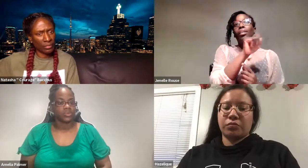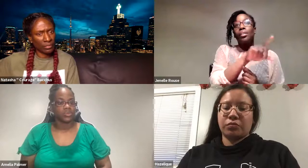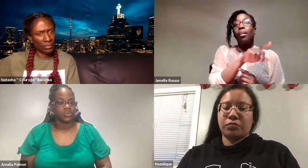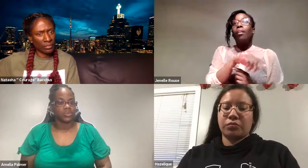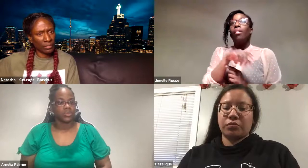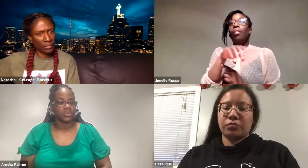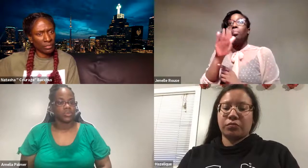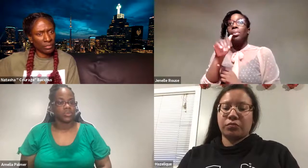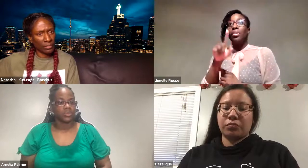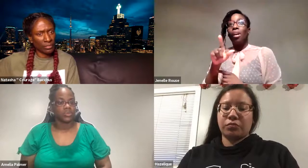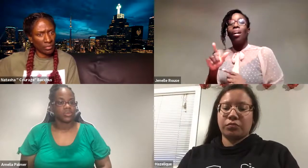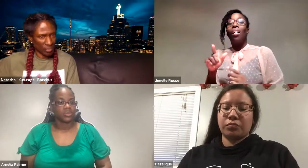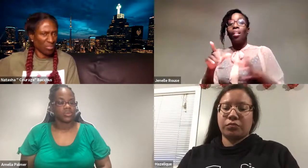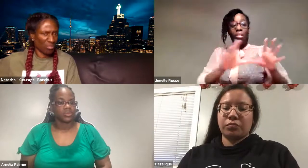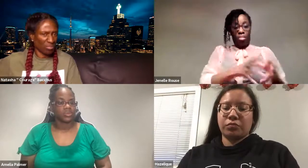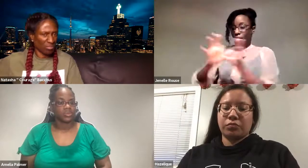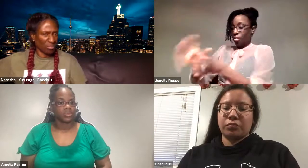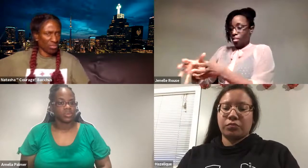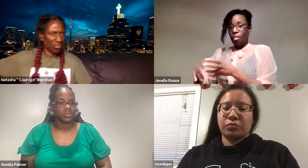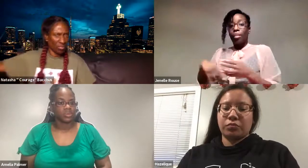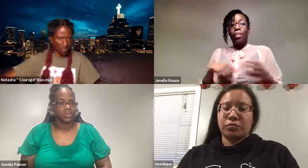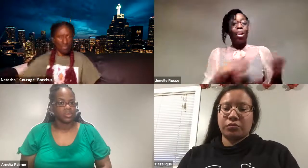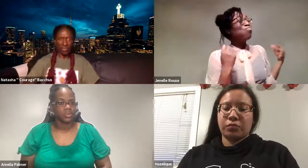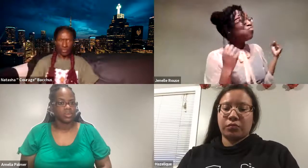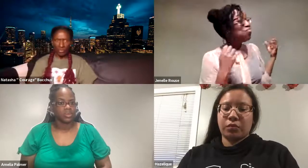and then just as amelia talked about there's asl